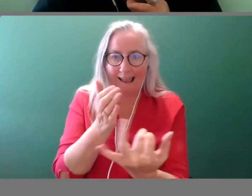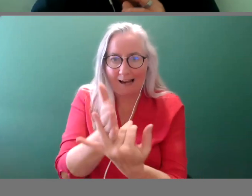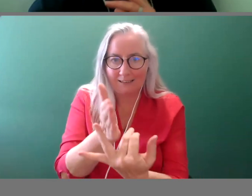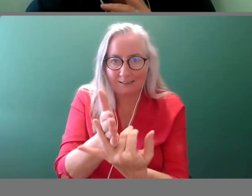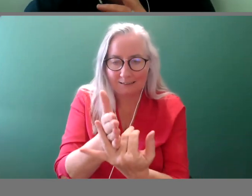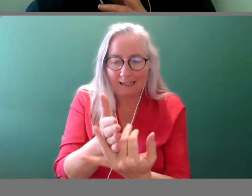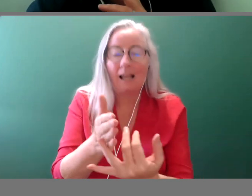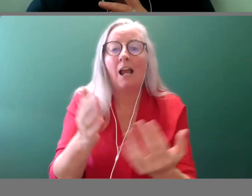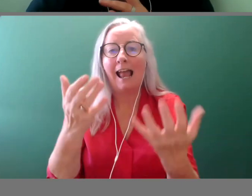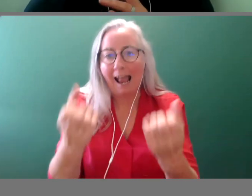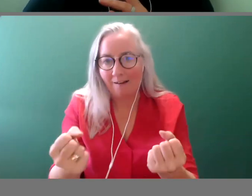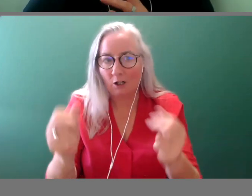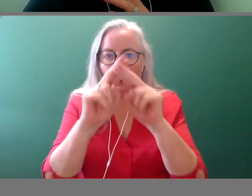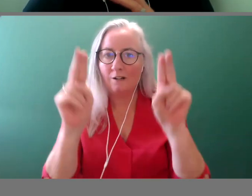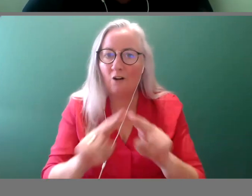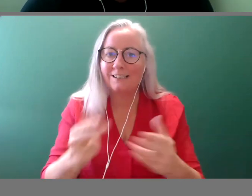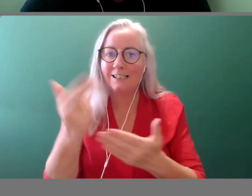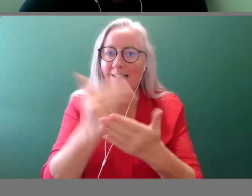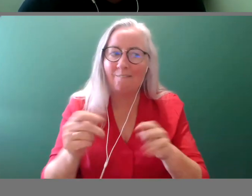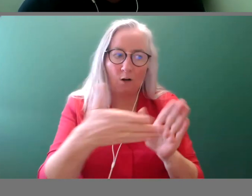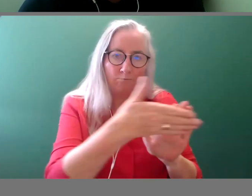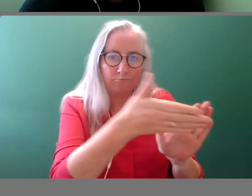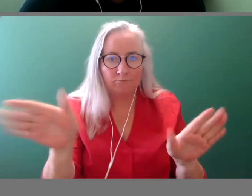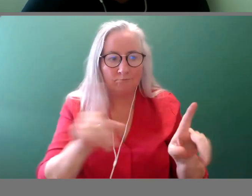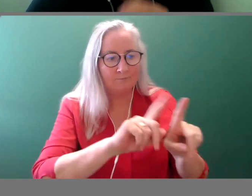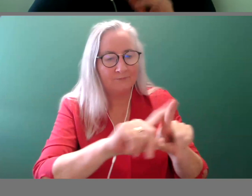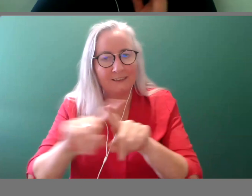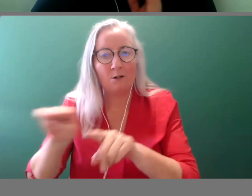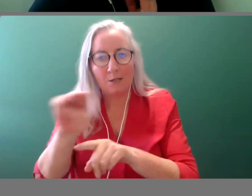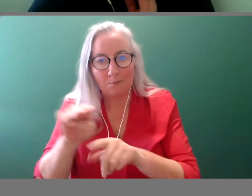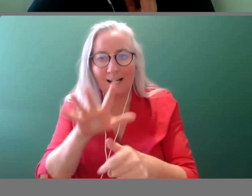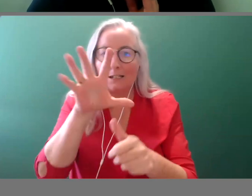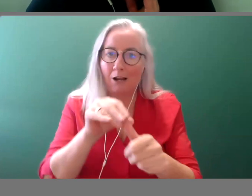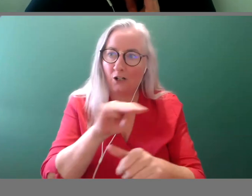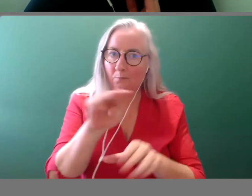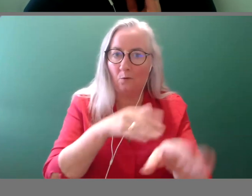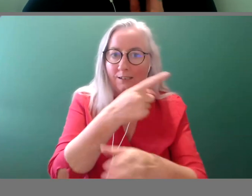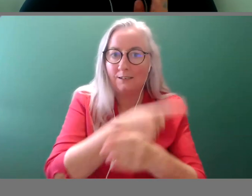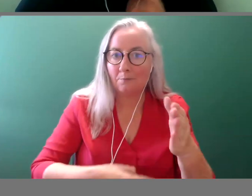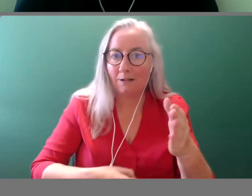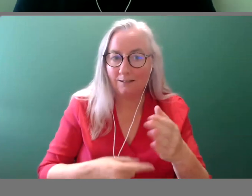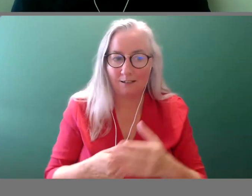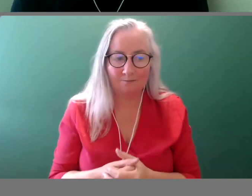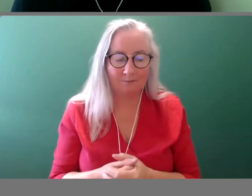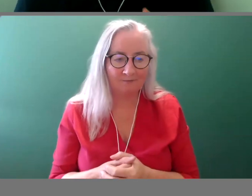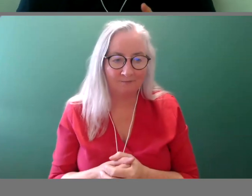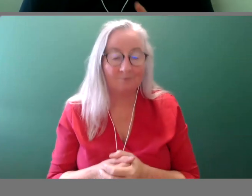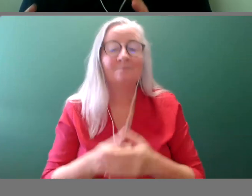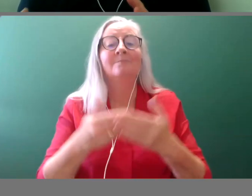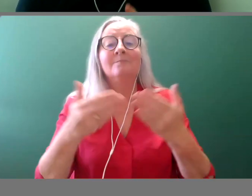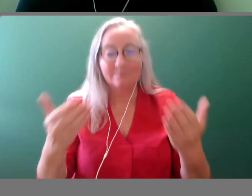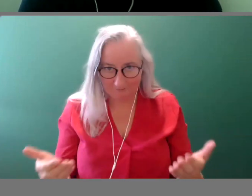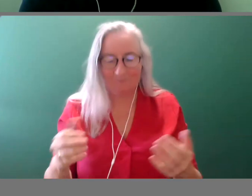designed for a wide range of people including persons with disabilities. Okay, so there was